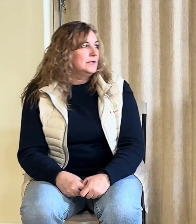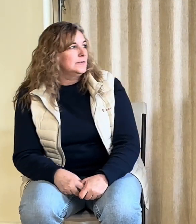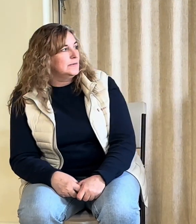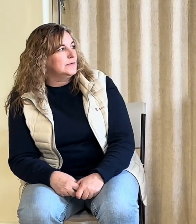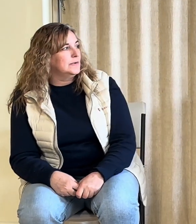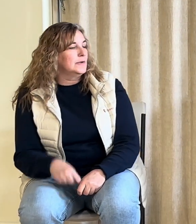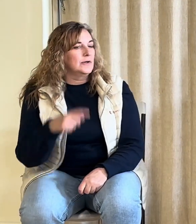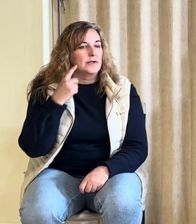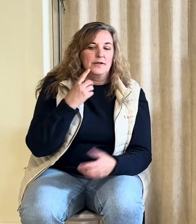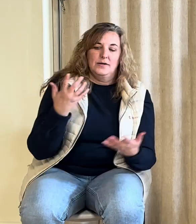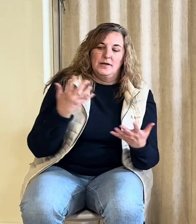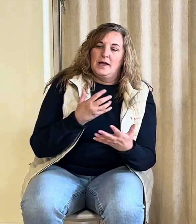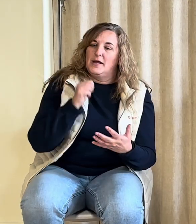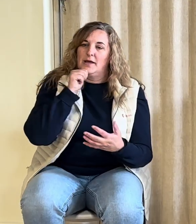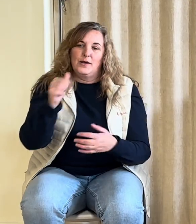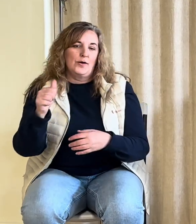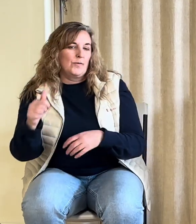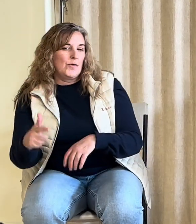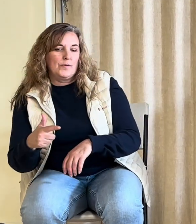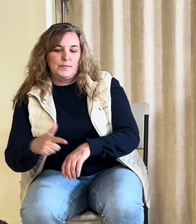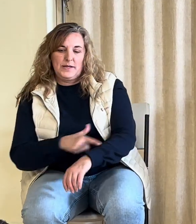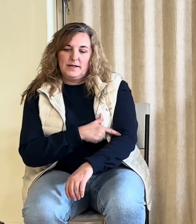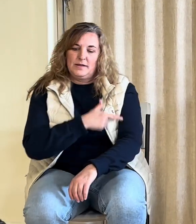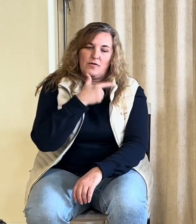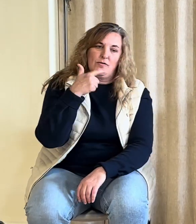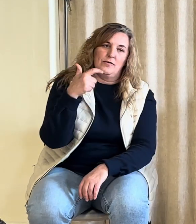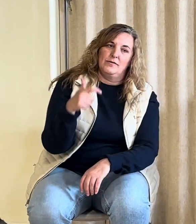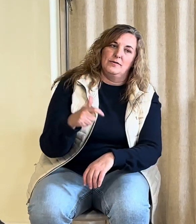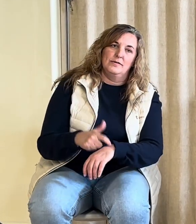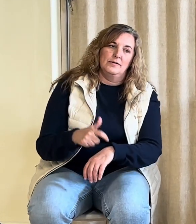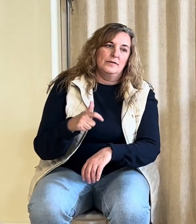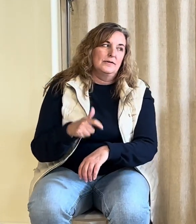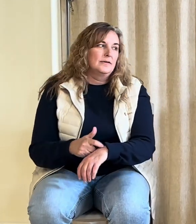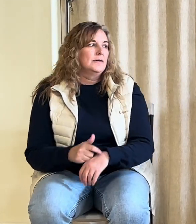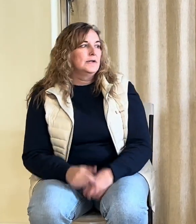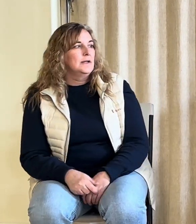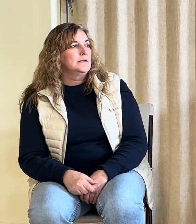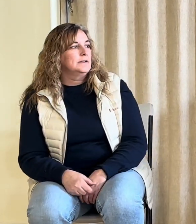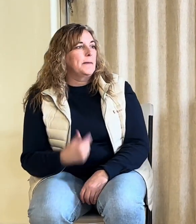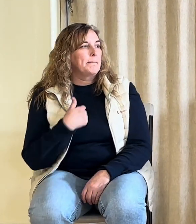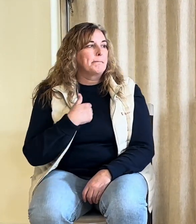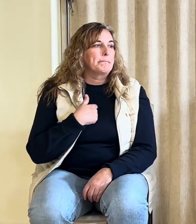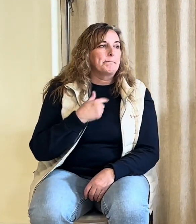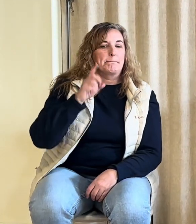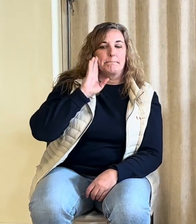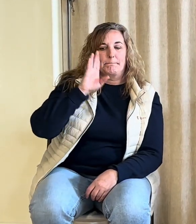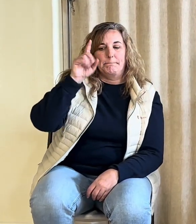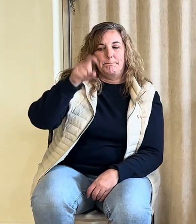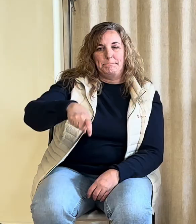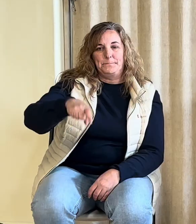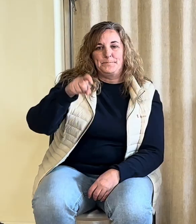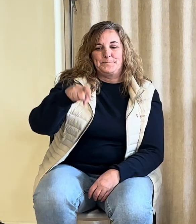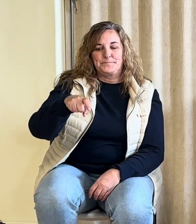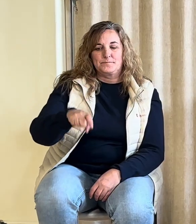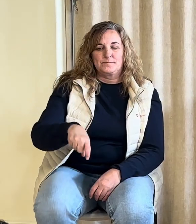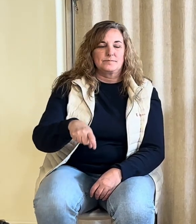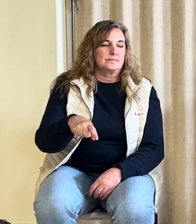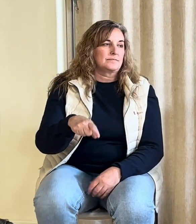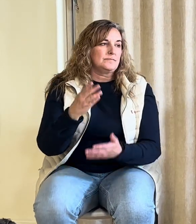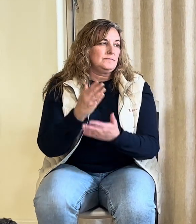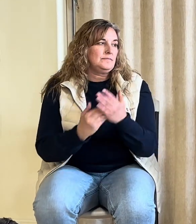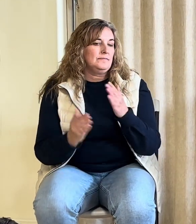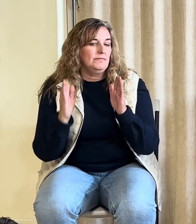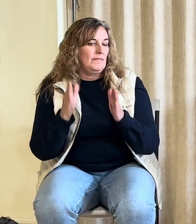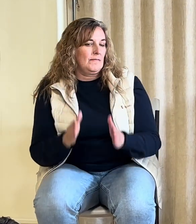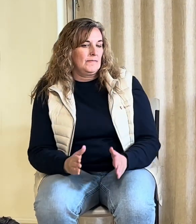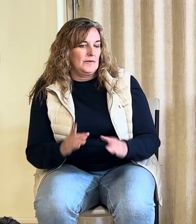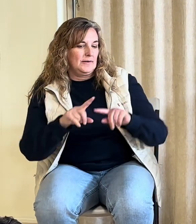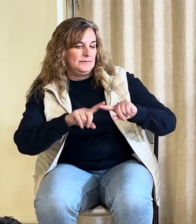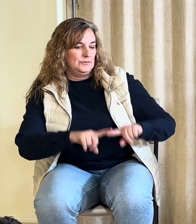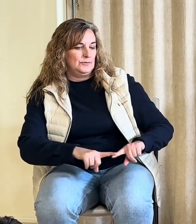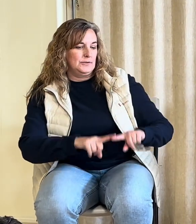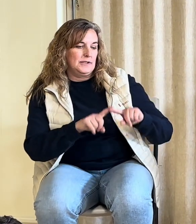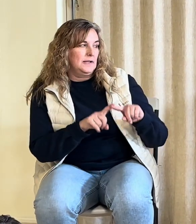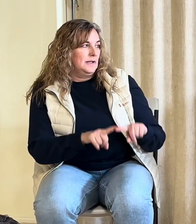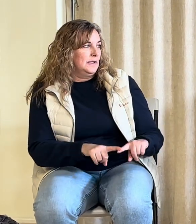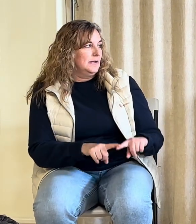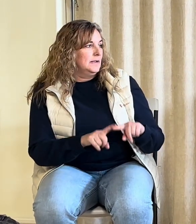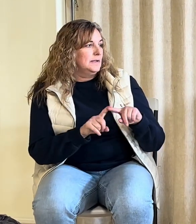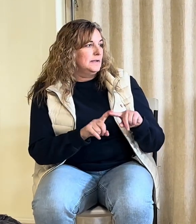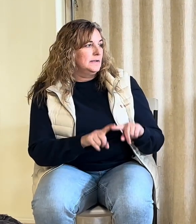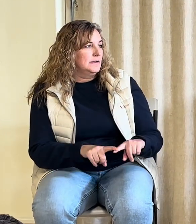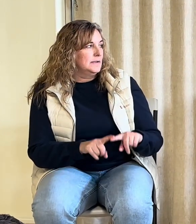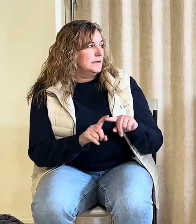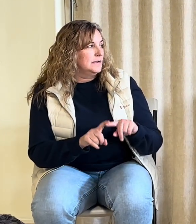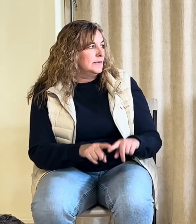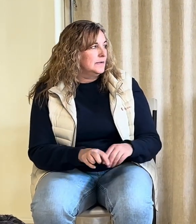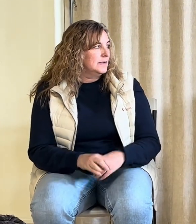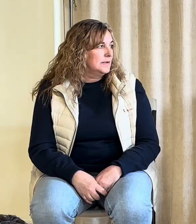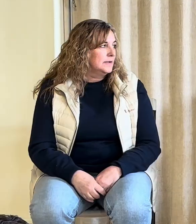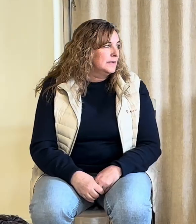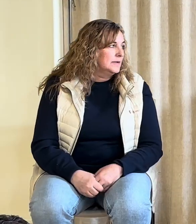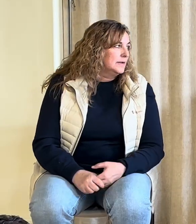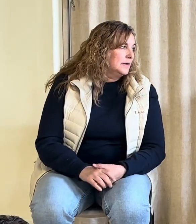For it won't be long Till I'm gonna need somebody to lean on